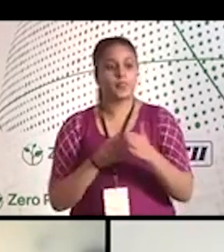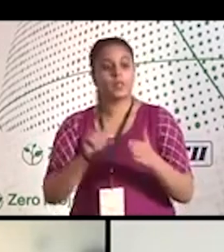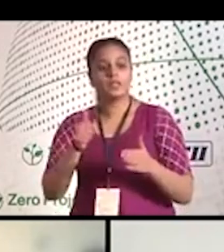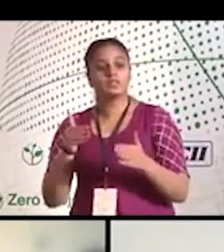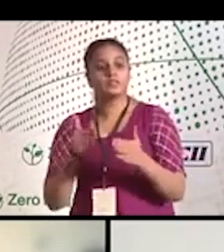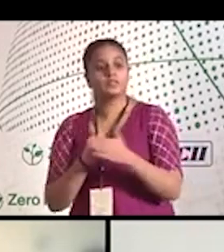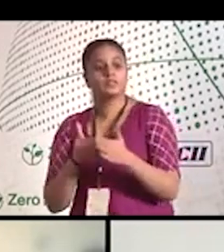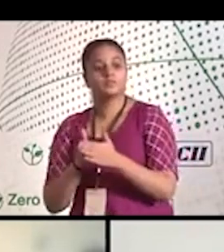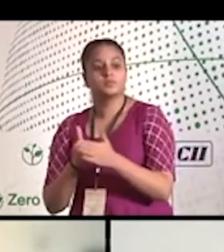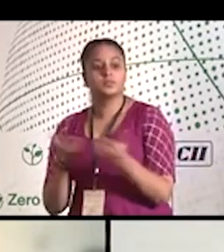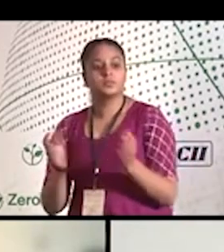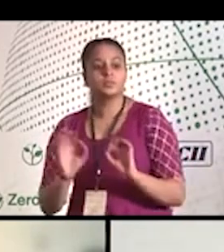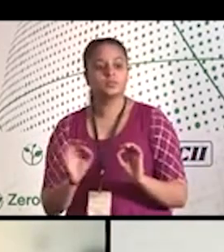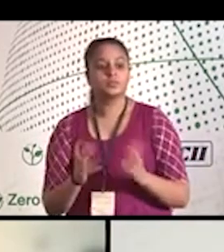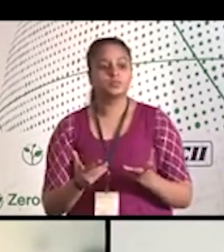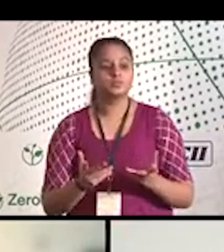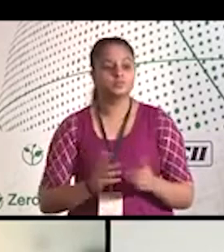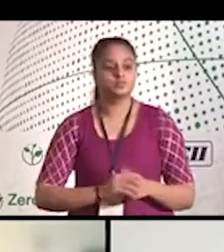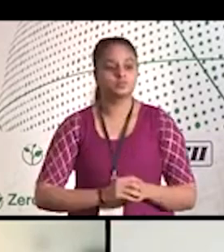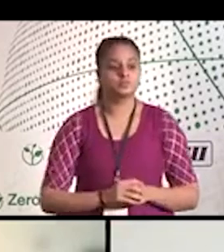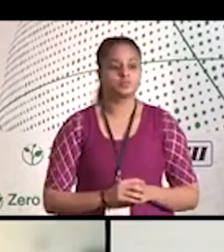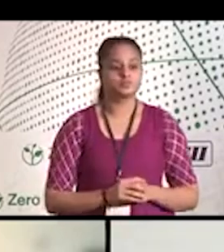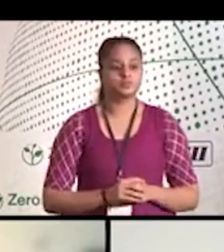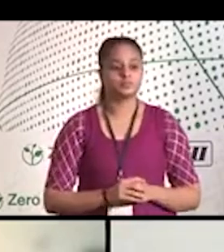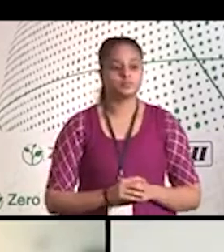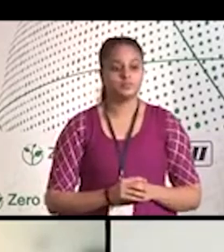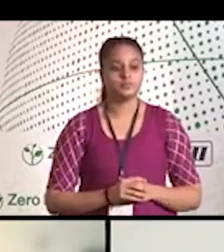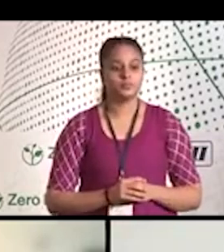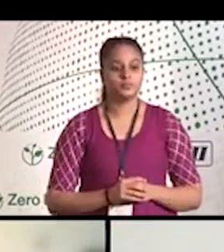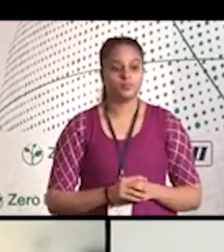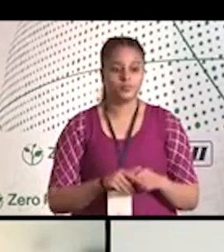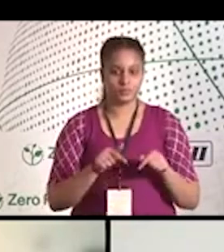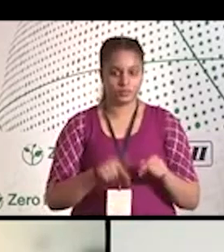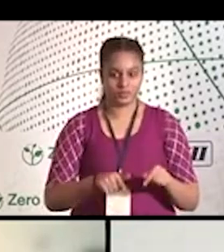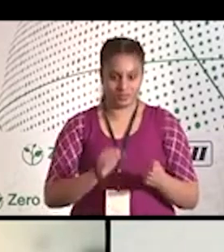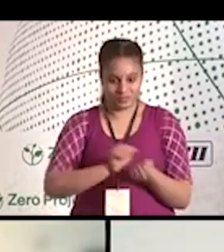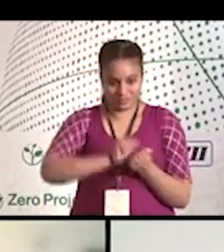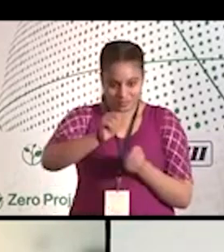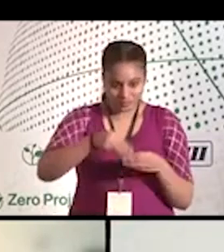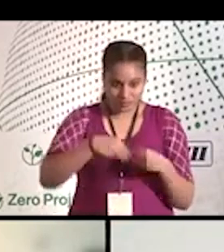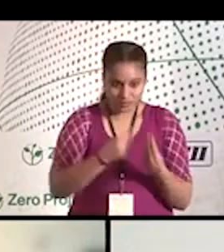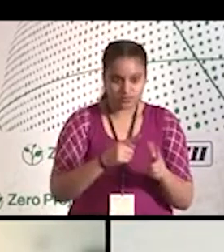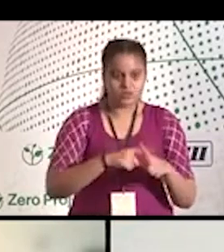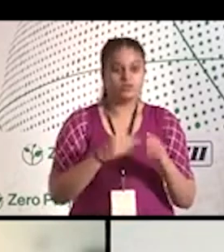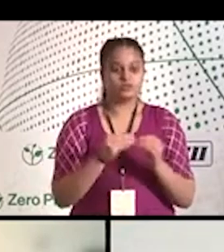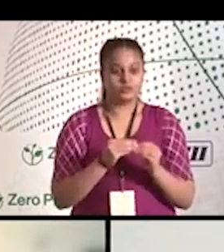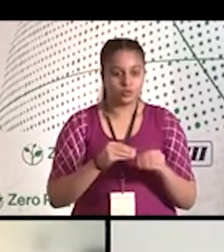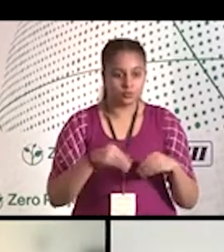A lot of times the candidates think if I get a technical certification, I'll get a job. That's true.